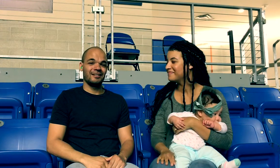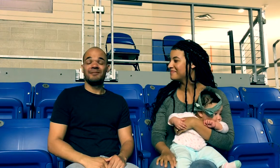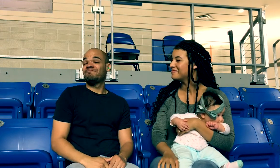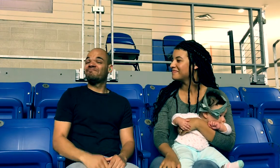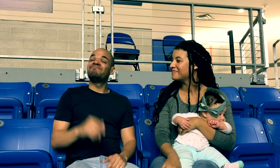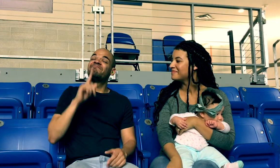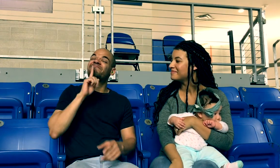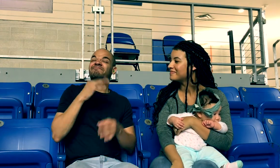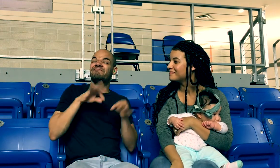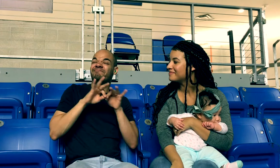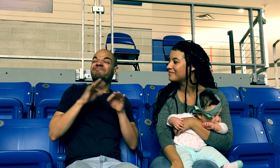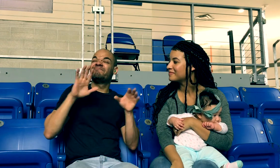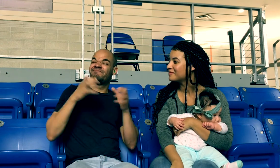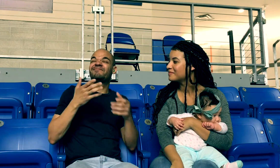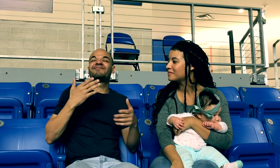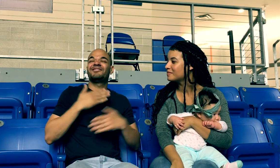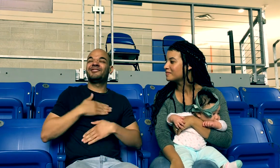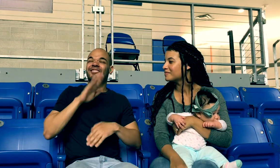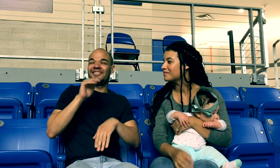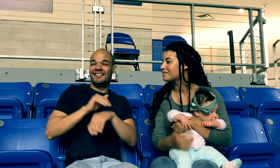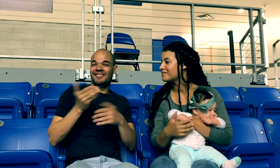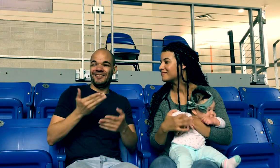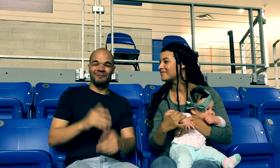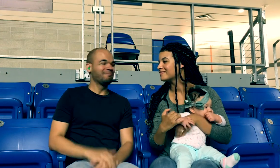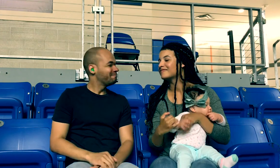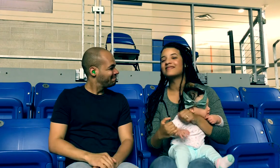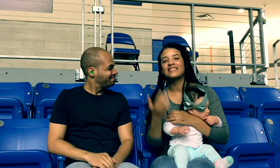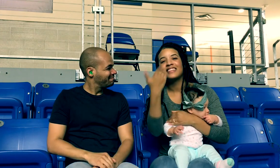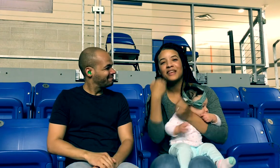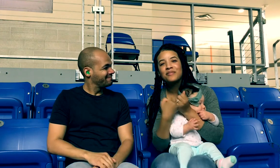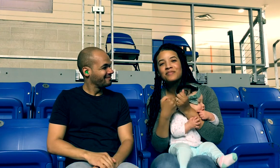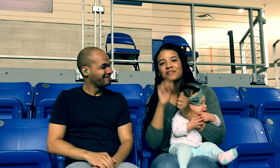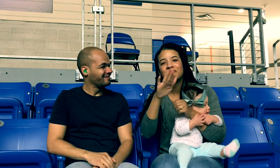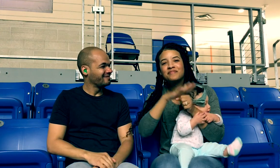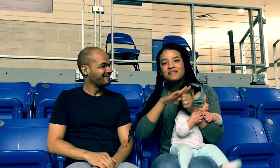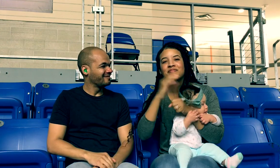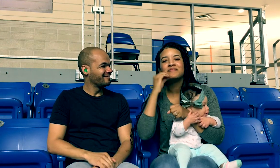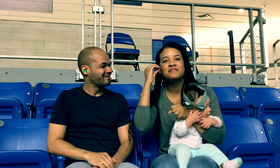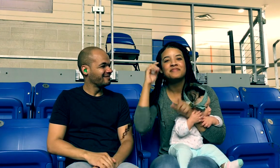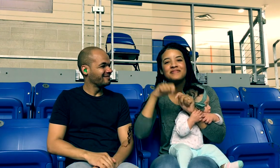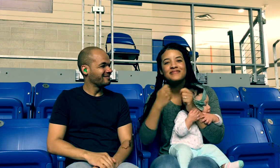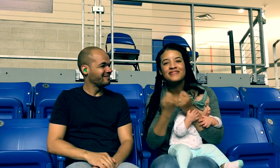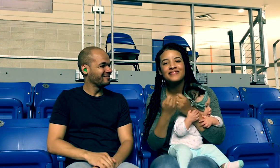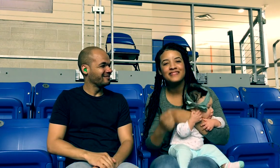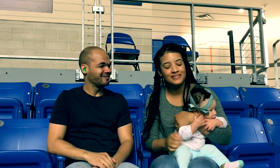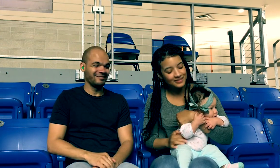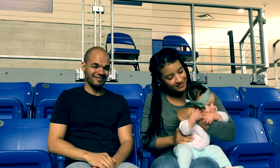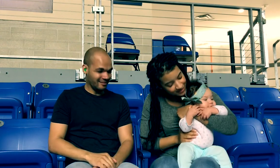The most important thing is to enjoy your night here Come and support your local home team!